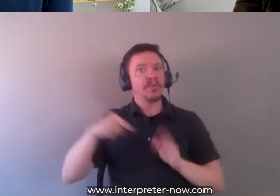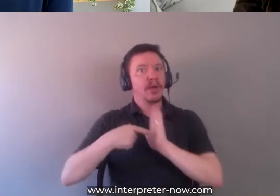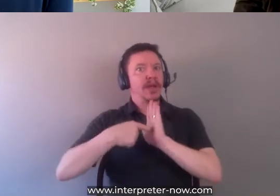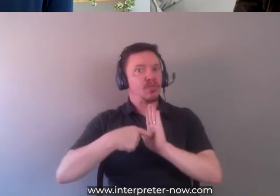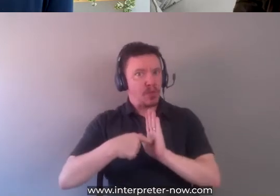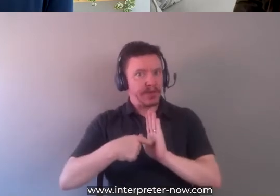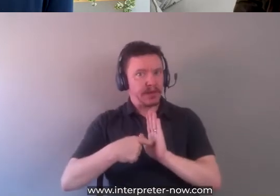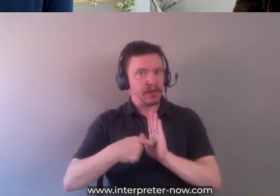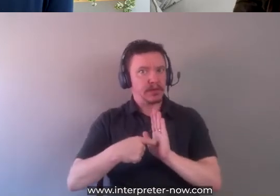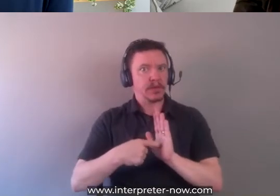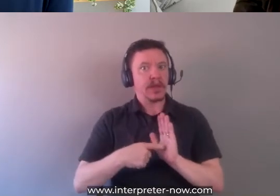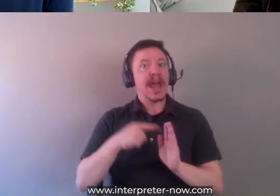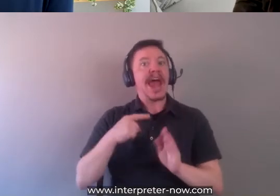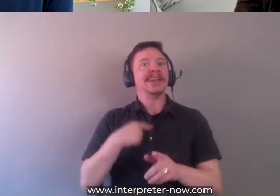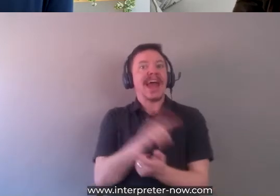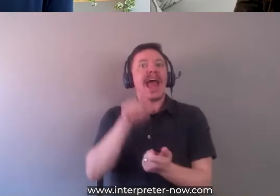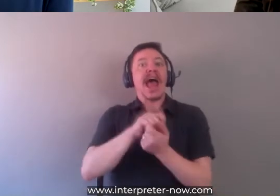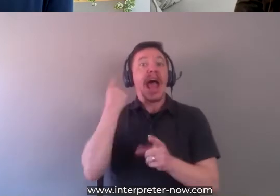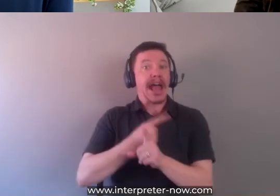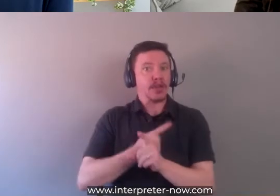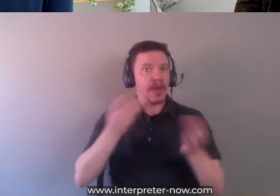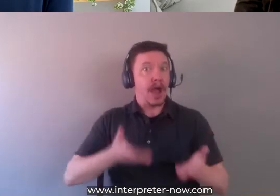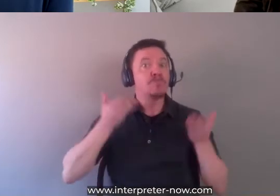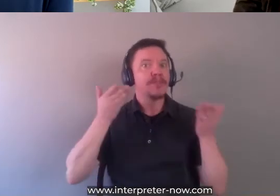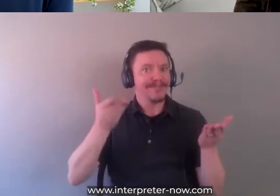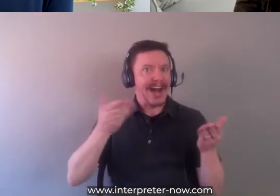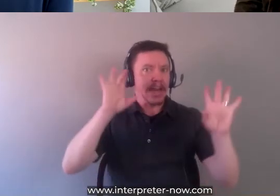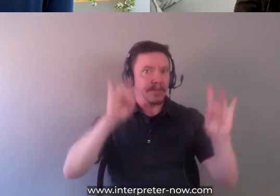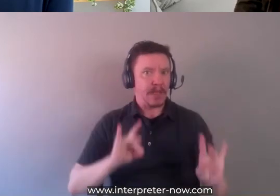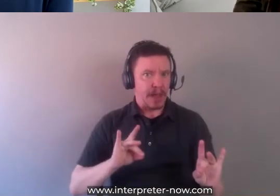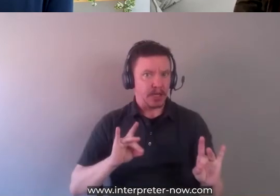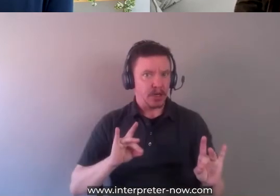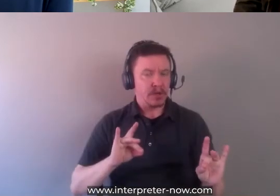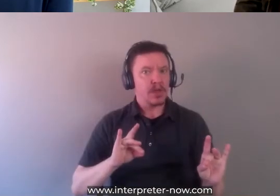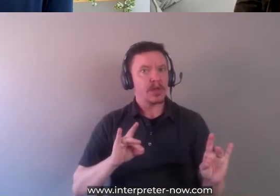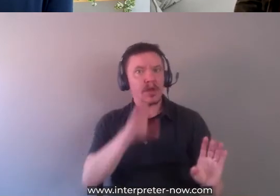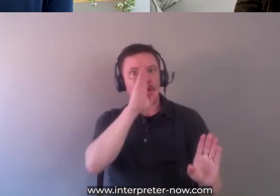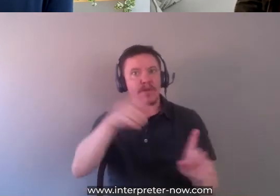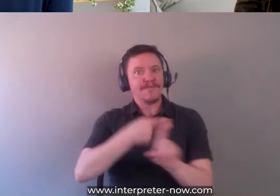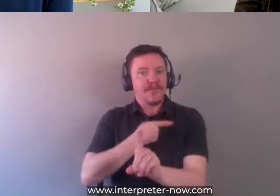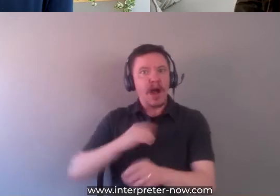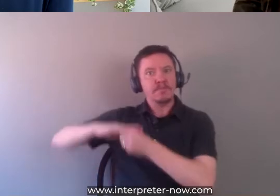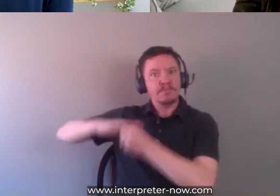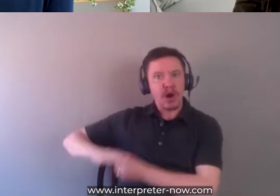and therefore, accurately provide to you feedback that comes from marginalized communities.